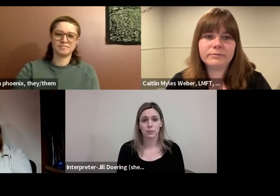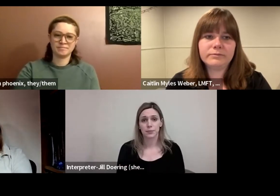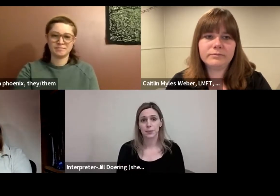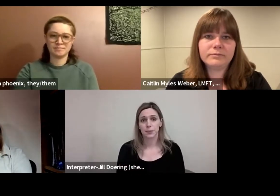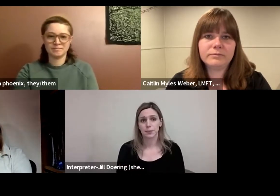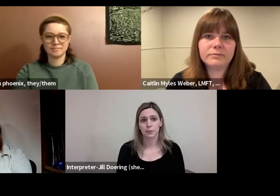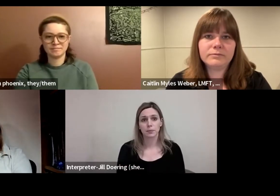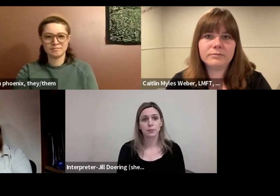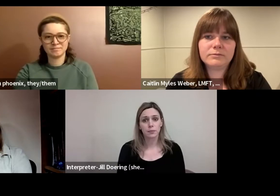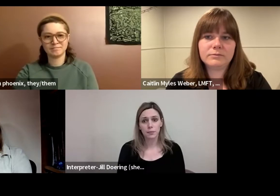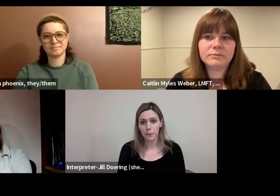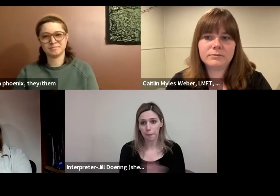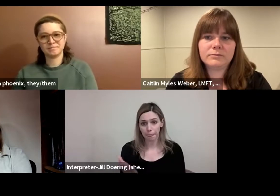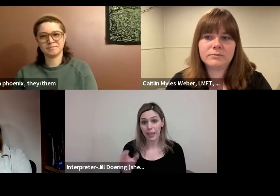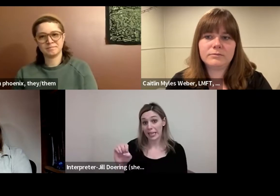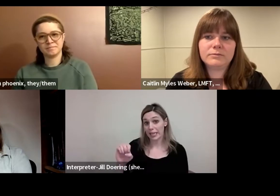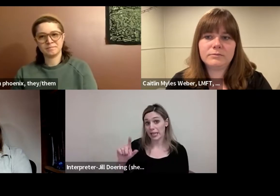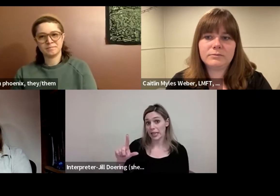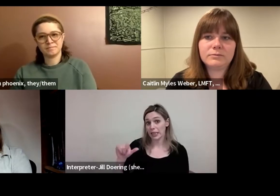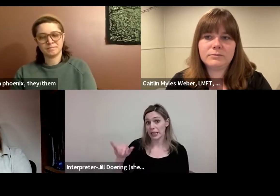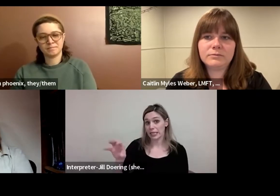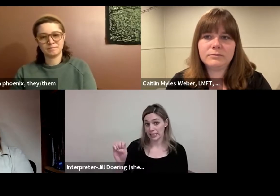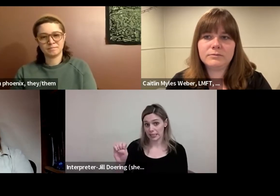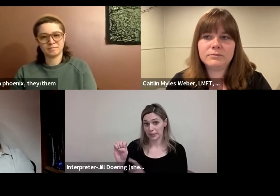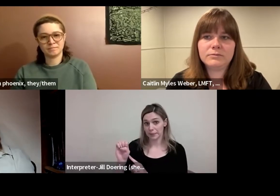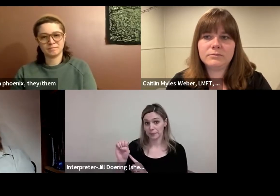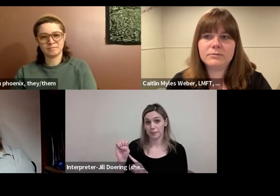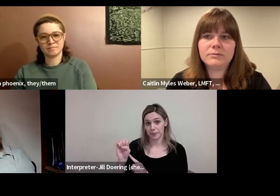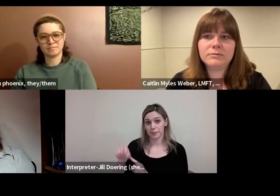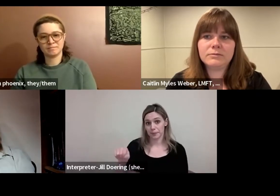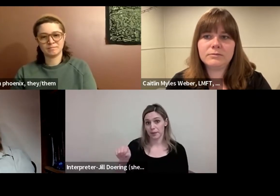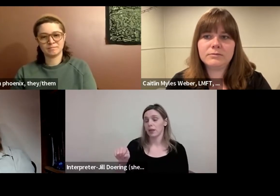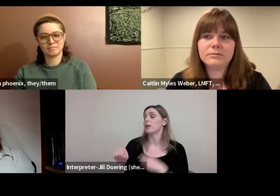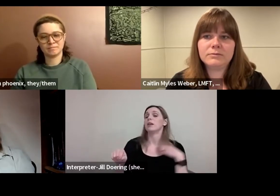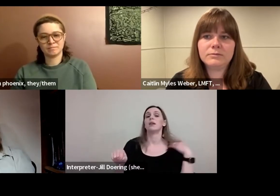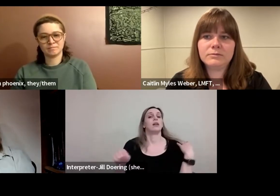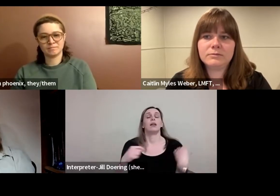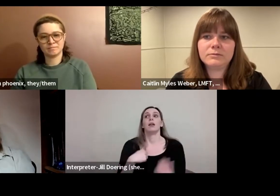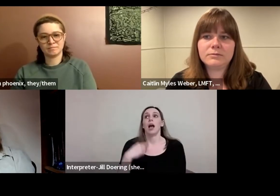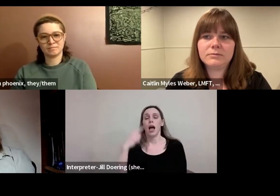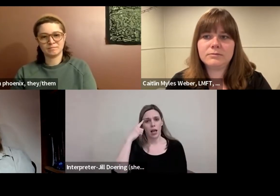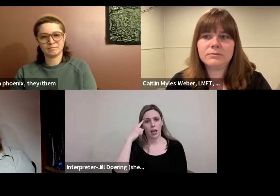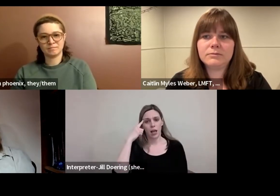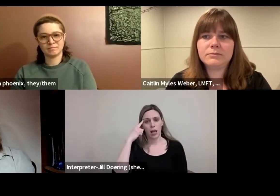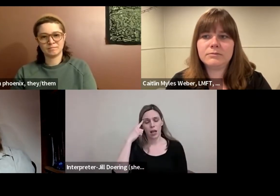[Ellice] I think it's important to be really explicit about the fact